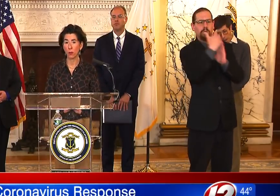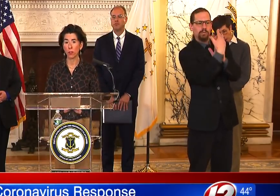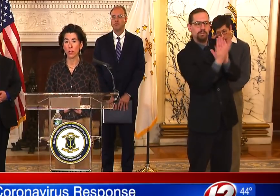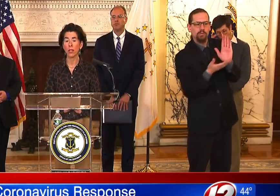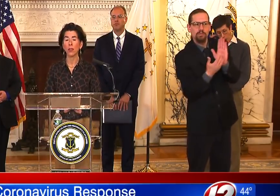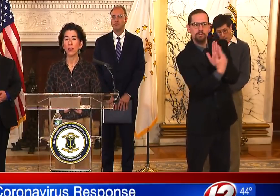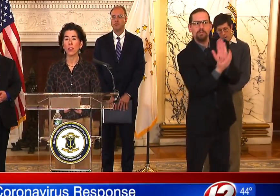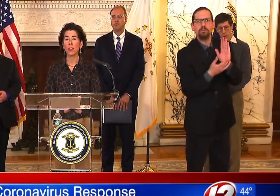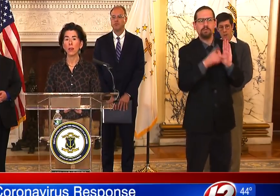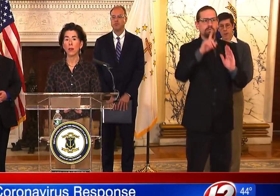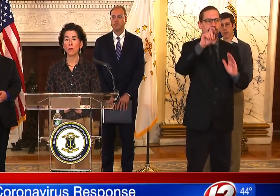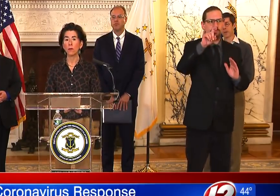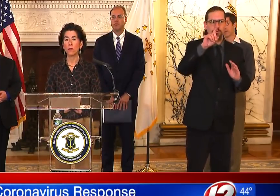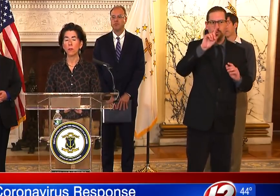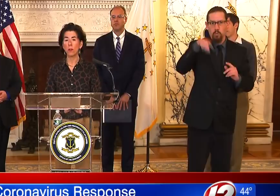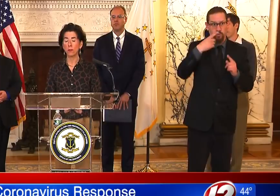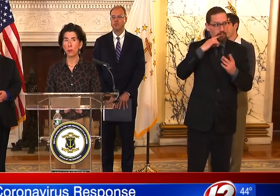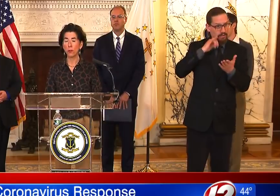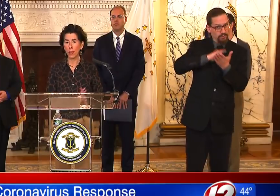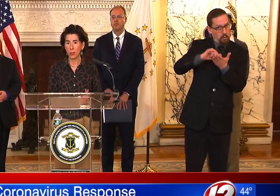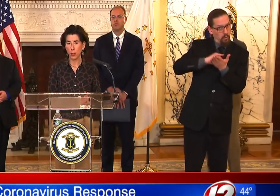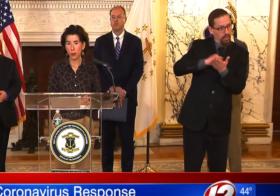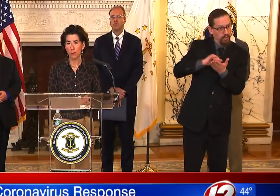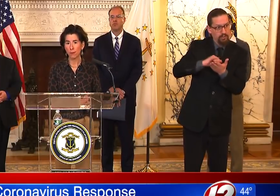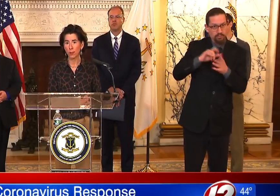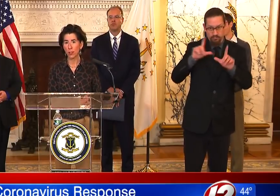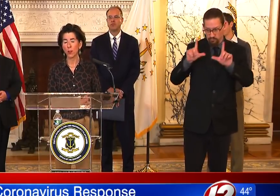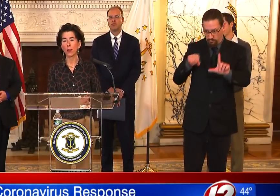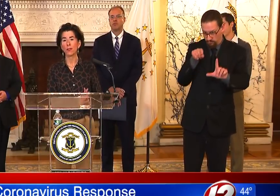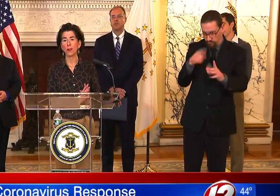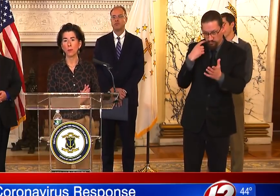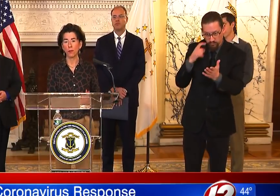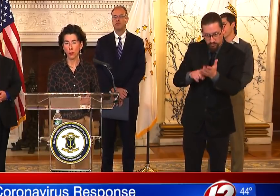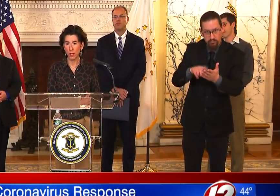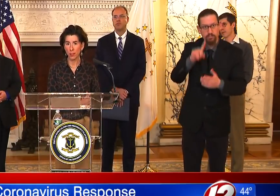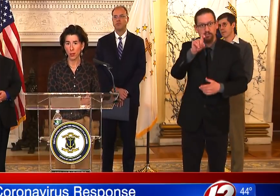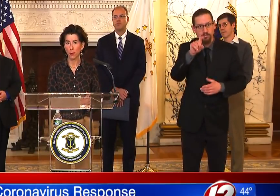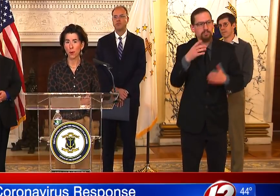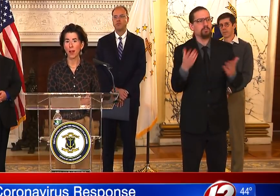COMMUNITIES? IS IT JUST NEW YORK PLATES? I WOULD LIKE TO ANSWER THIS AND THEN ASK COLONEL